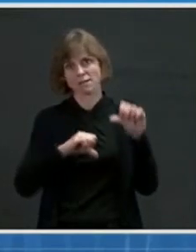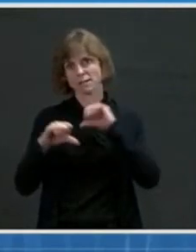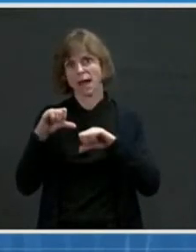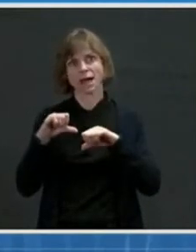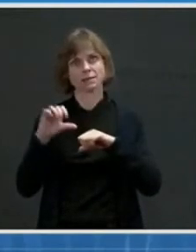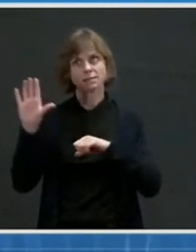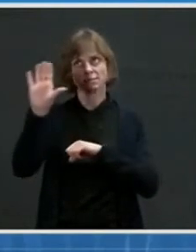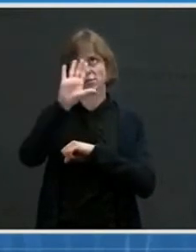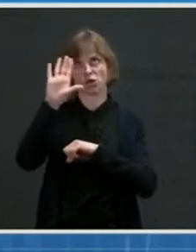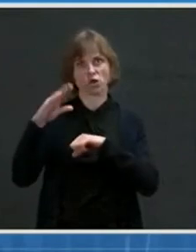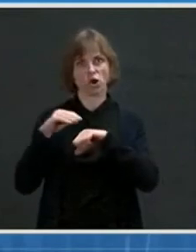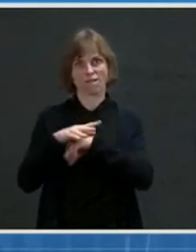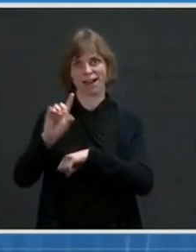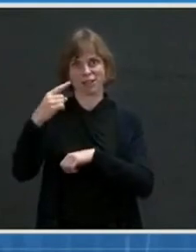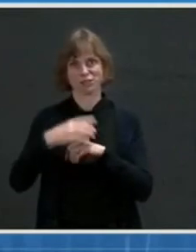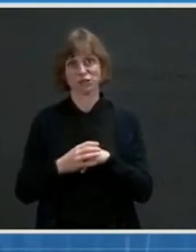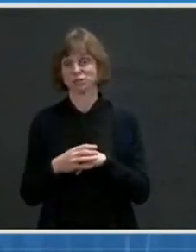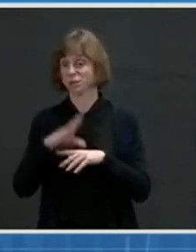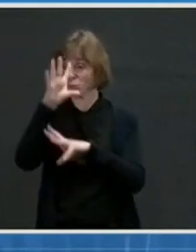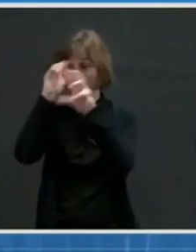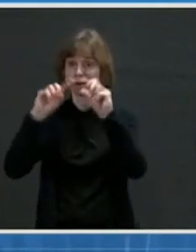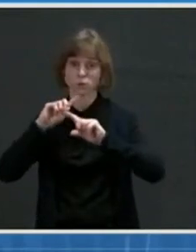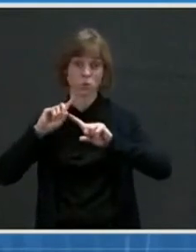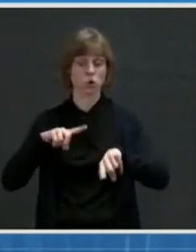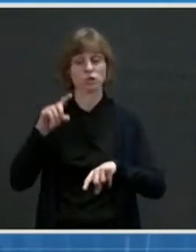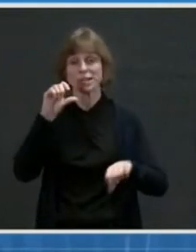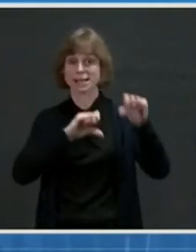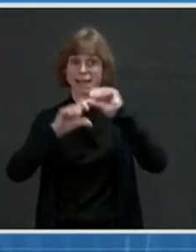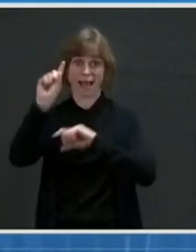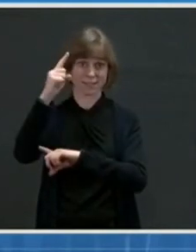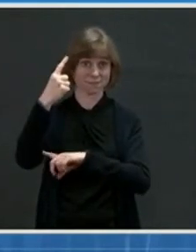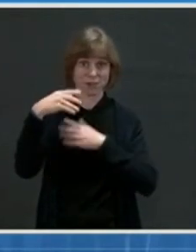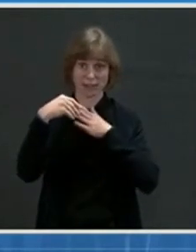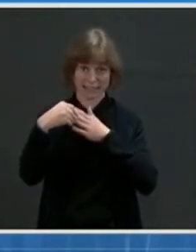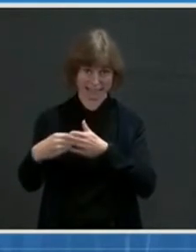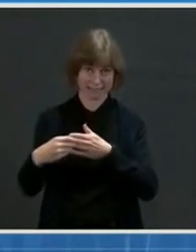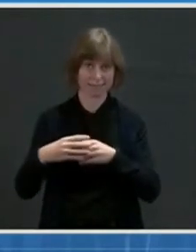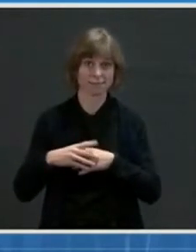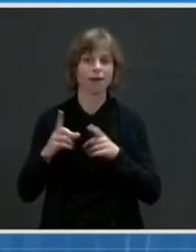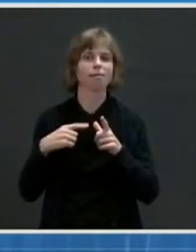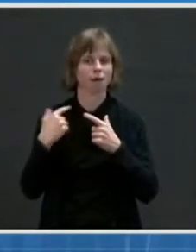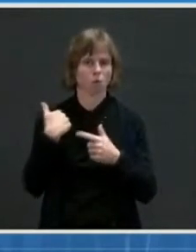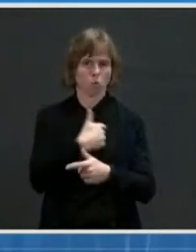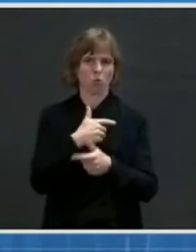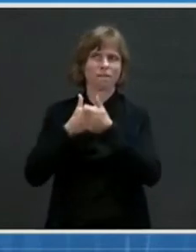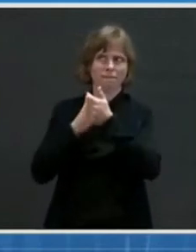VERY RELEVANT QUESTIONS THAT WE NEED SCIENTISTS ADVICE ON. THIS IS THE PRESIDENT'S